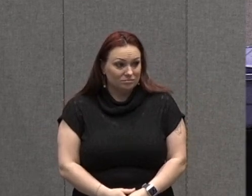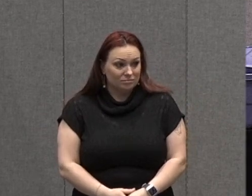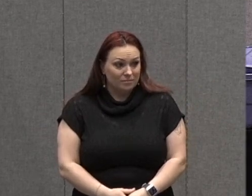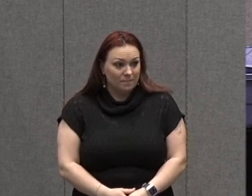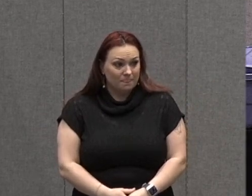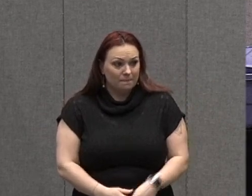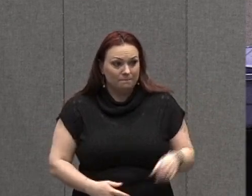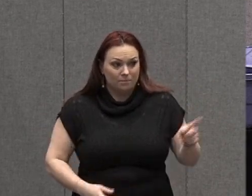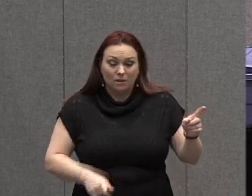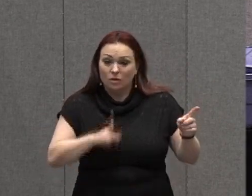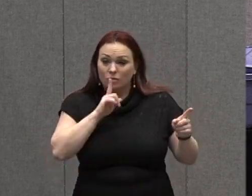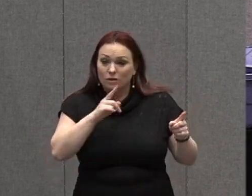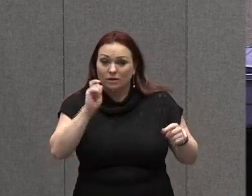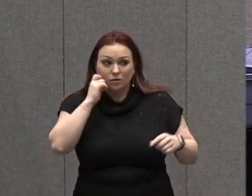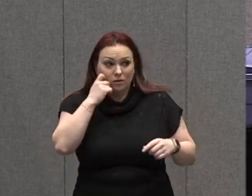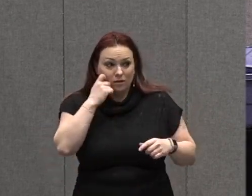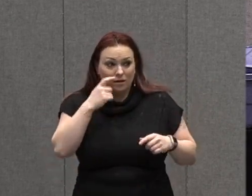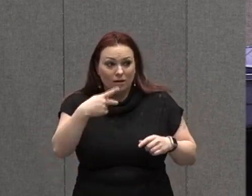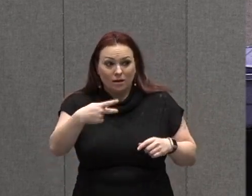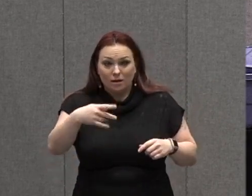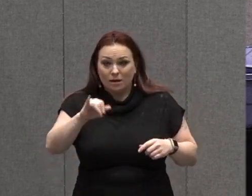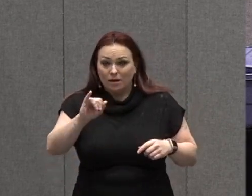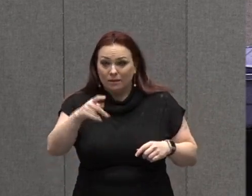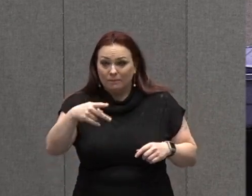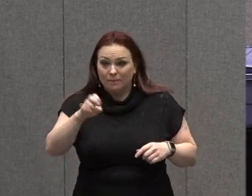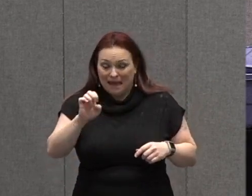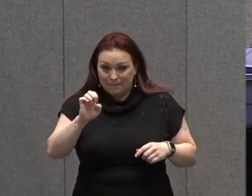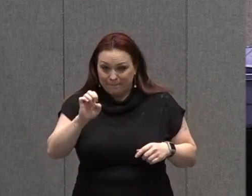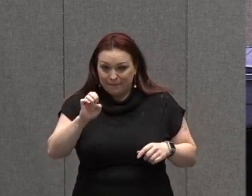And this is really cool, if you have a big pipe? Okay we'll listen to this one.